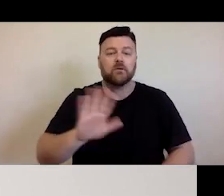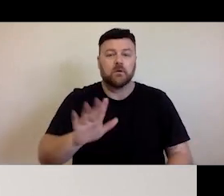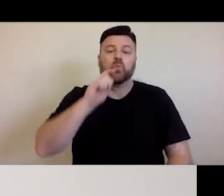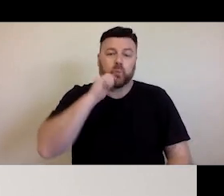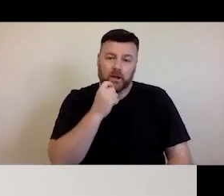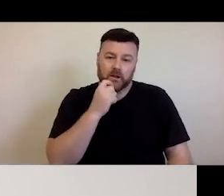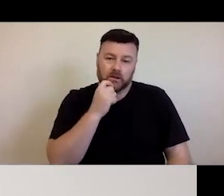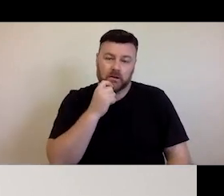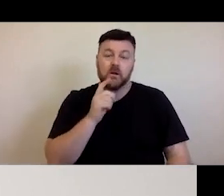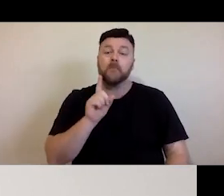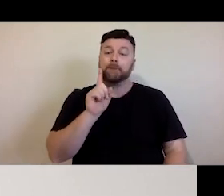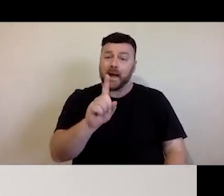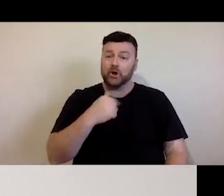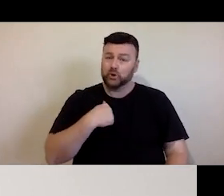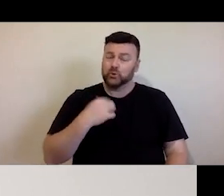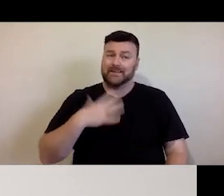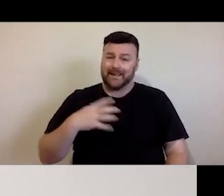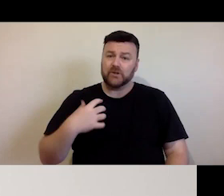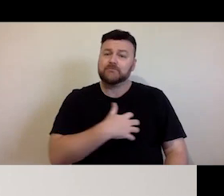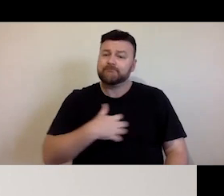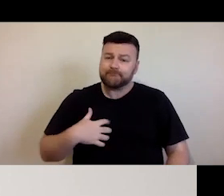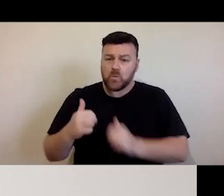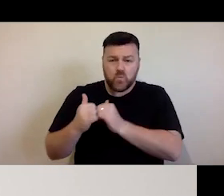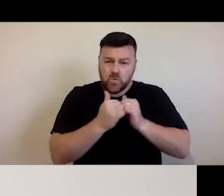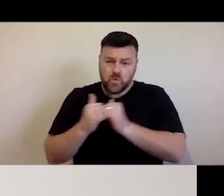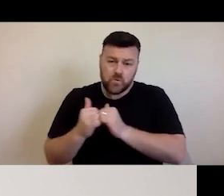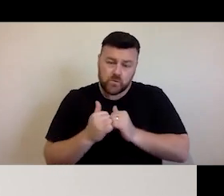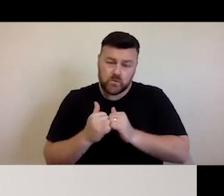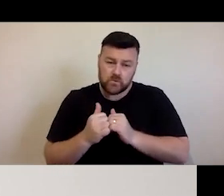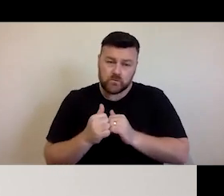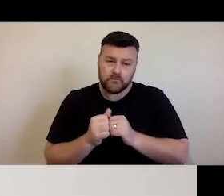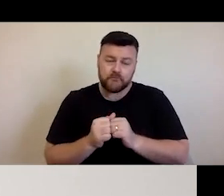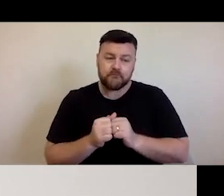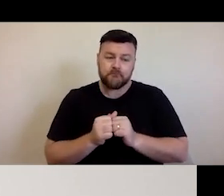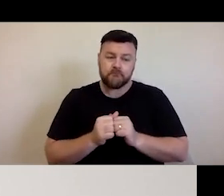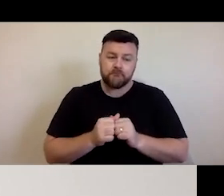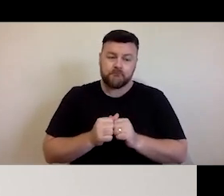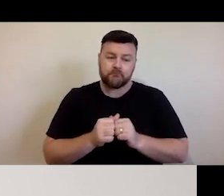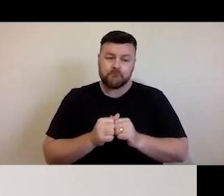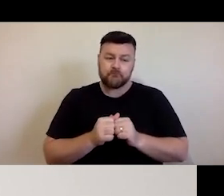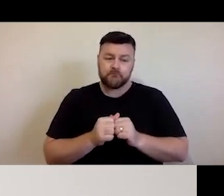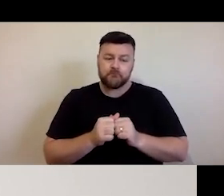partner and to achieve together what we couldn't achieve alone, this